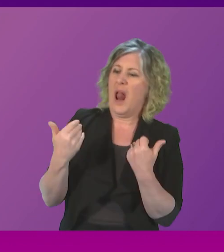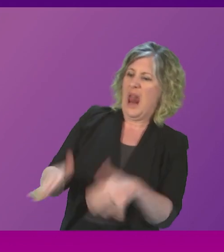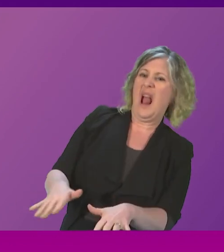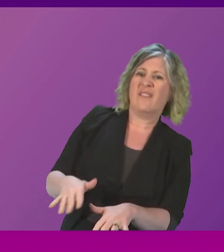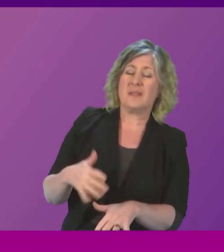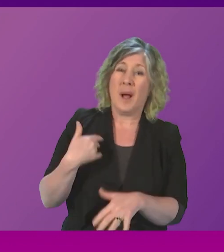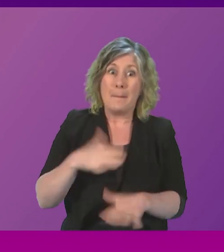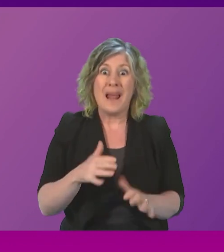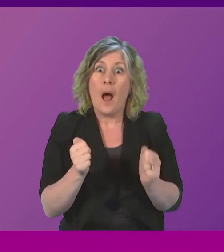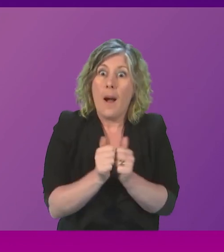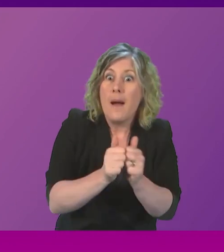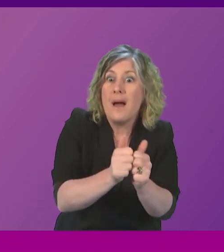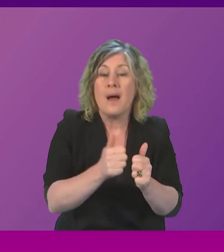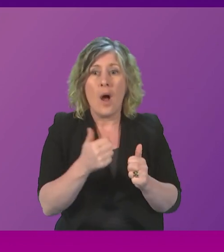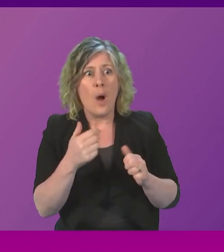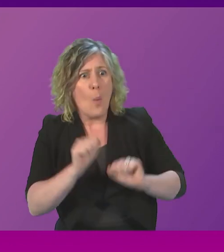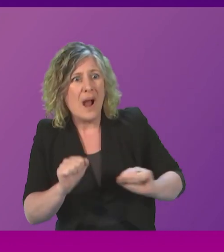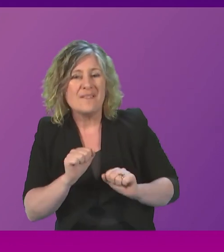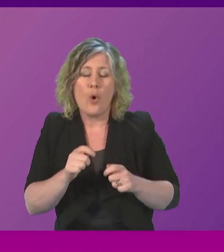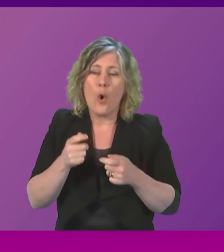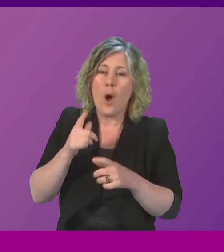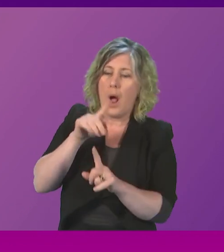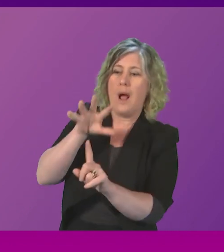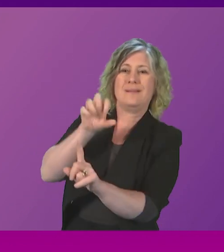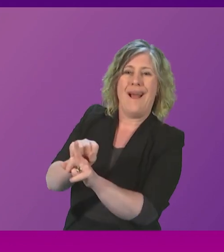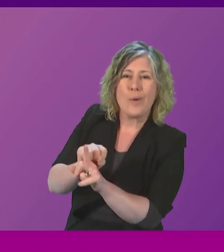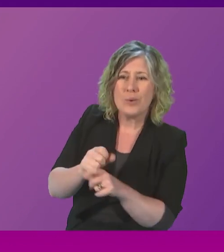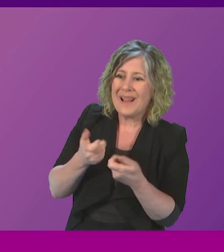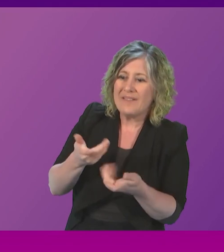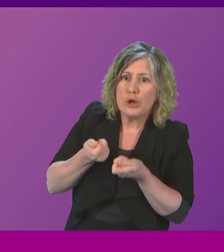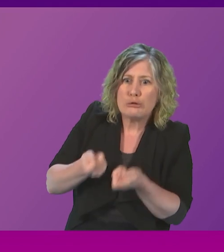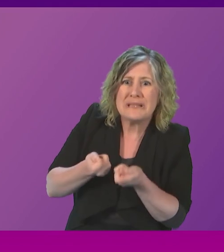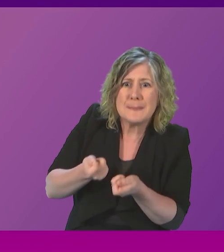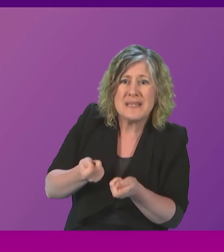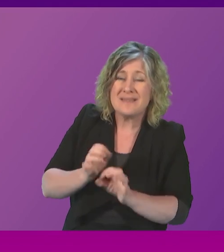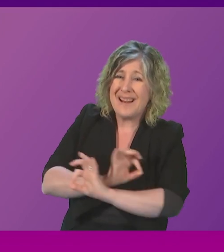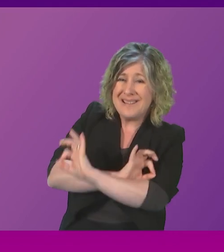We expect them to give Alan a diagnosis, maybe start treatment, something to help, but there’s been nothing.